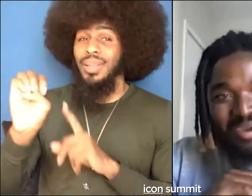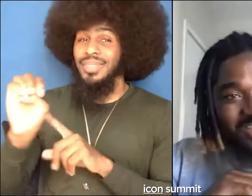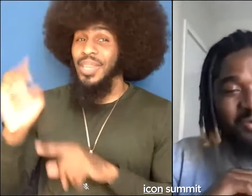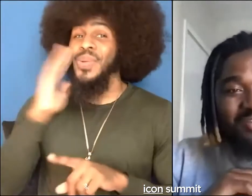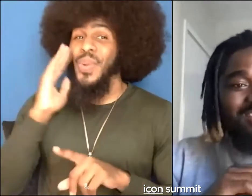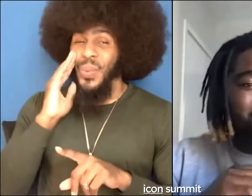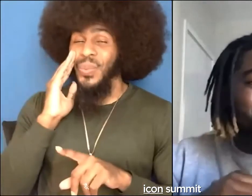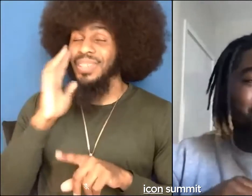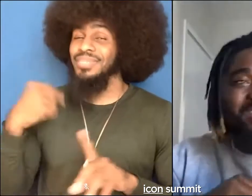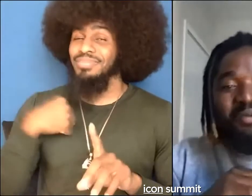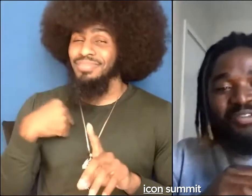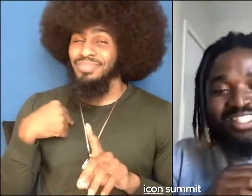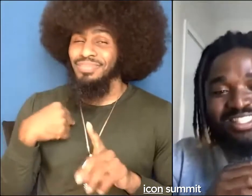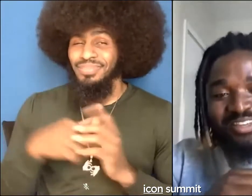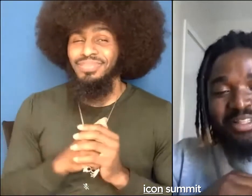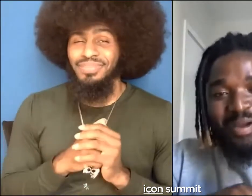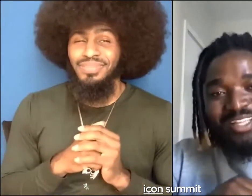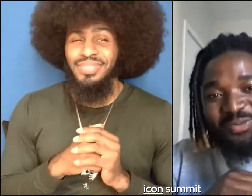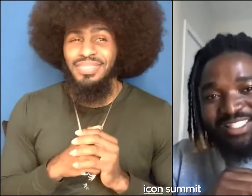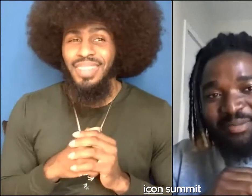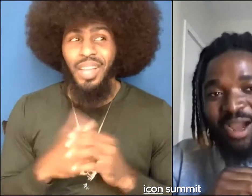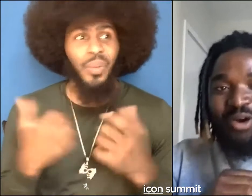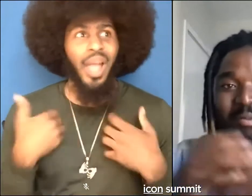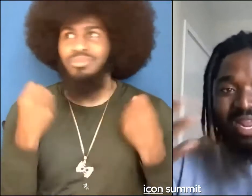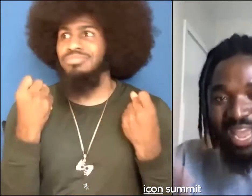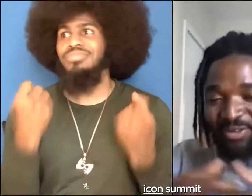But you know, we've had some multiple deep conversations in the past weeks about my life,